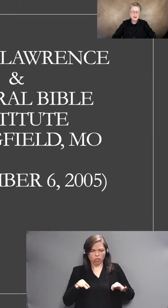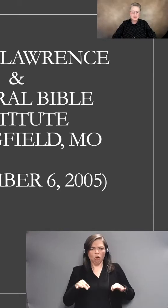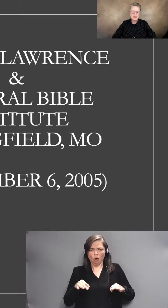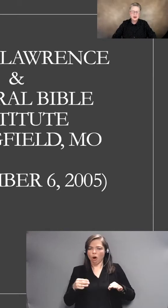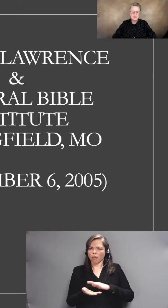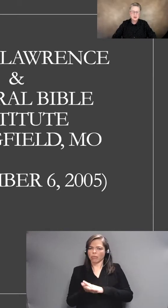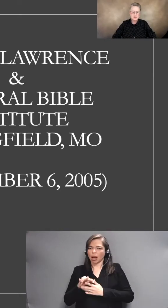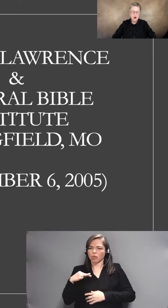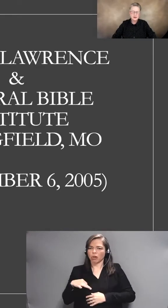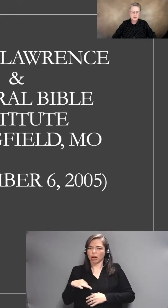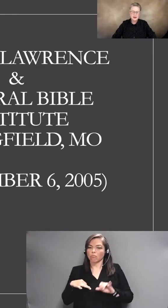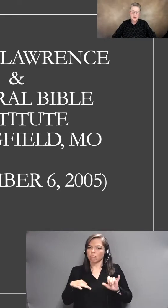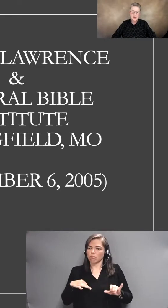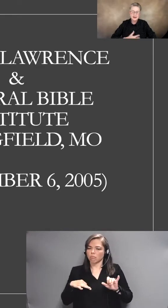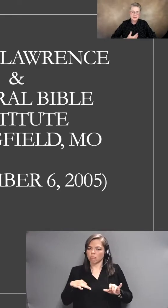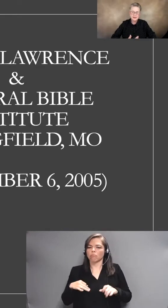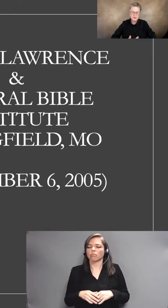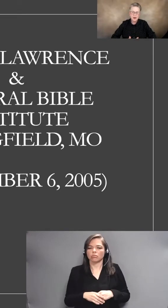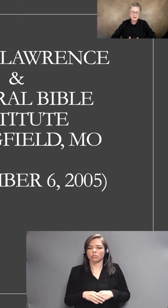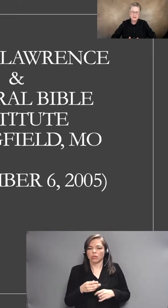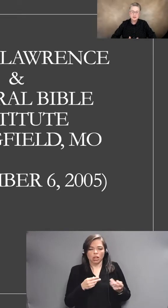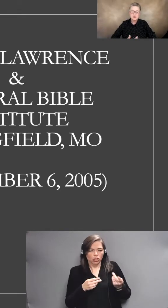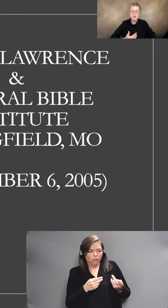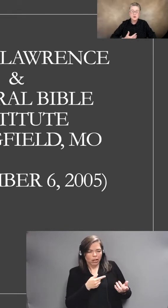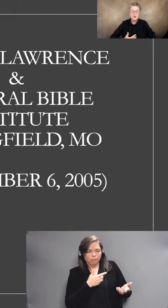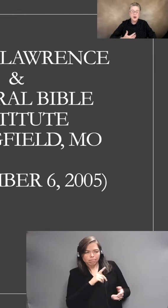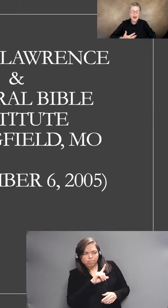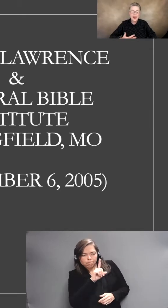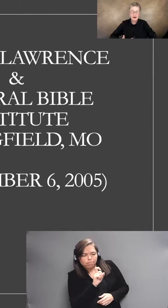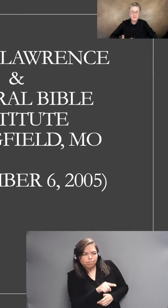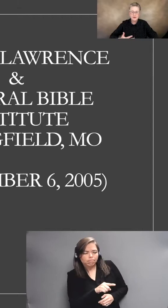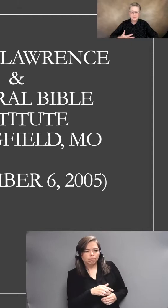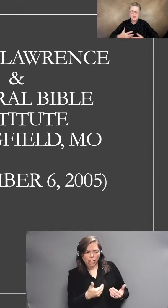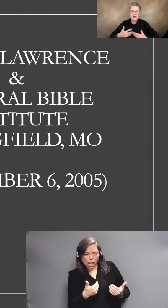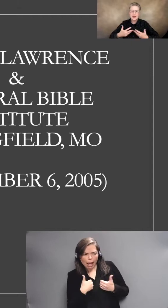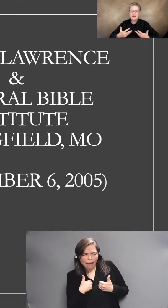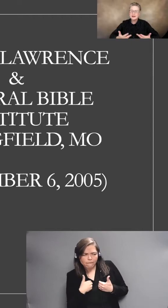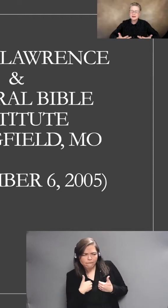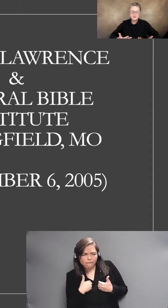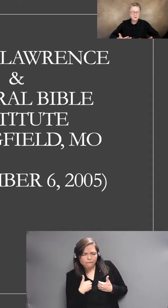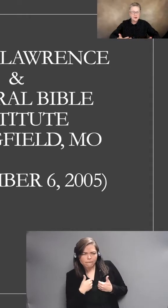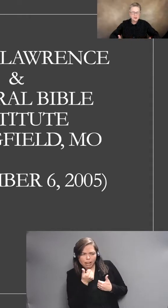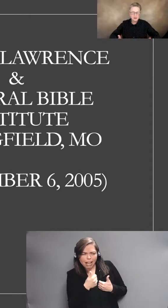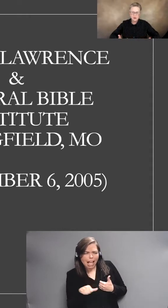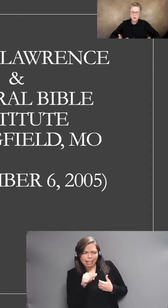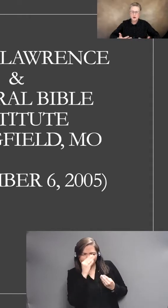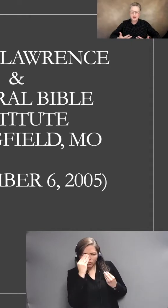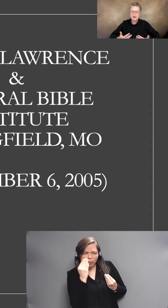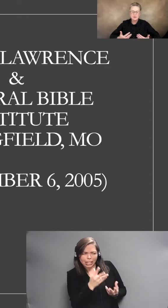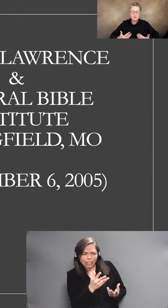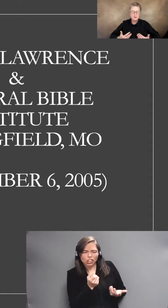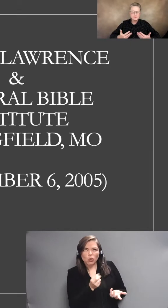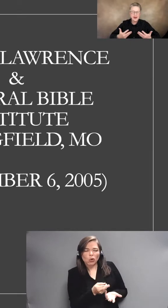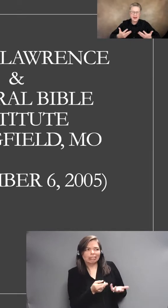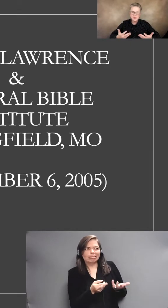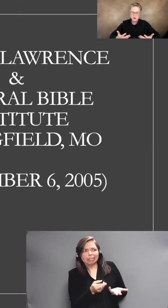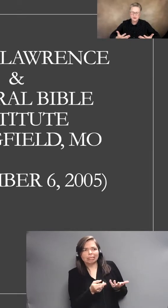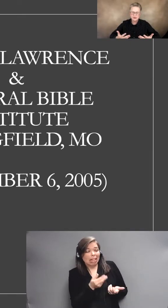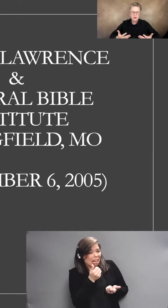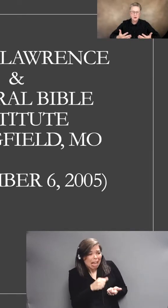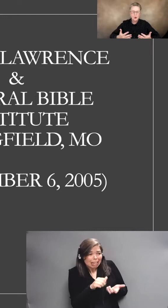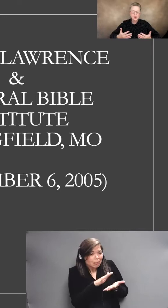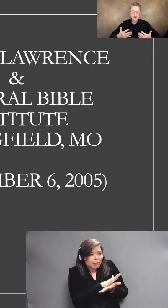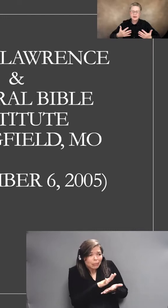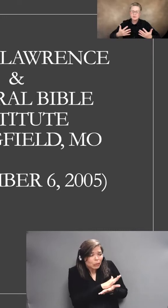he and I started talking, and I asked him, I said do you have any information or any papers or any